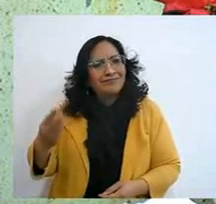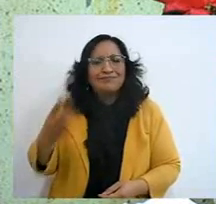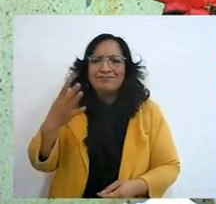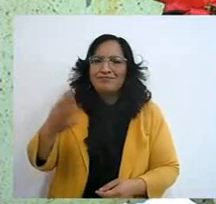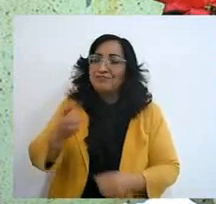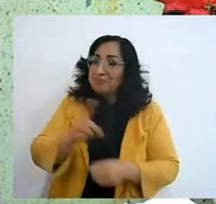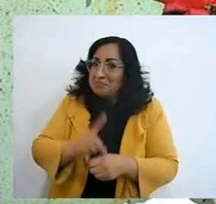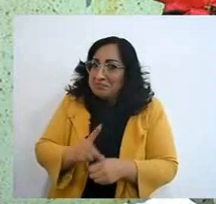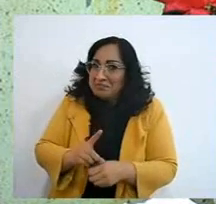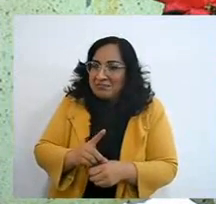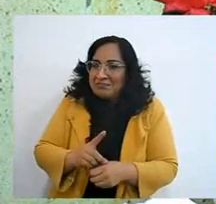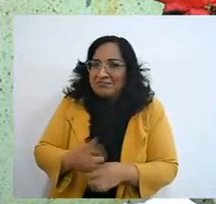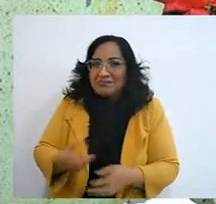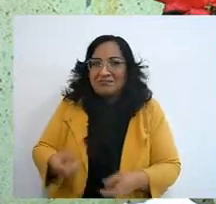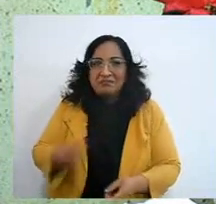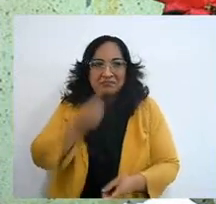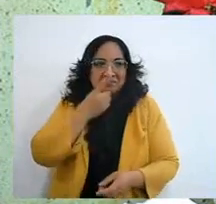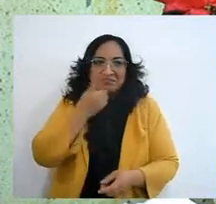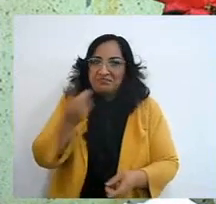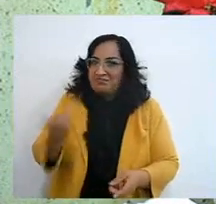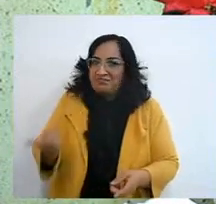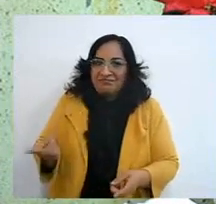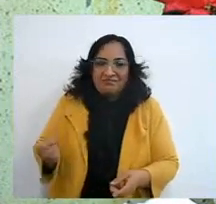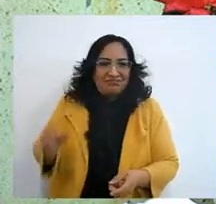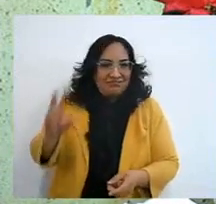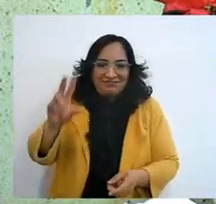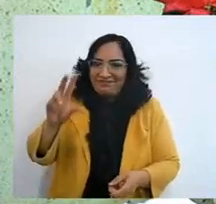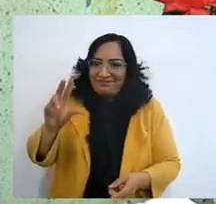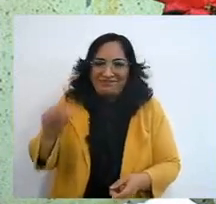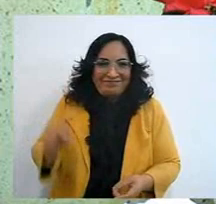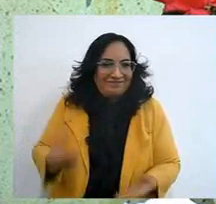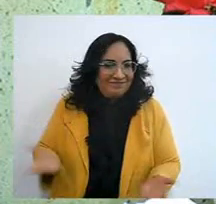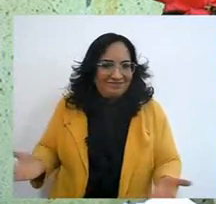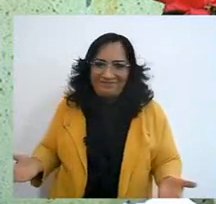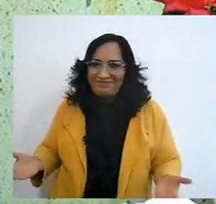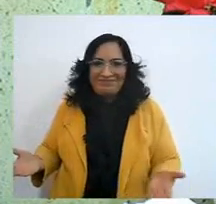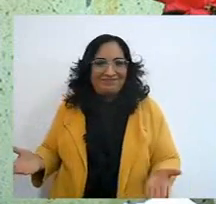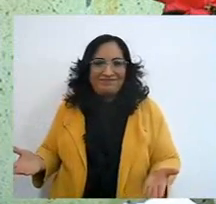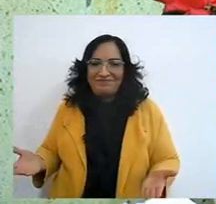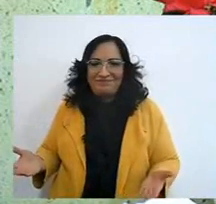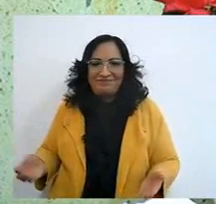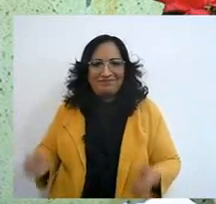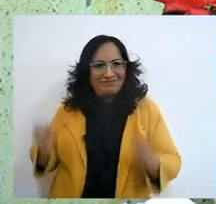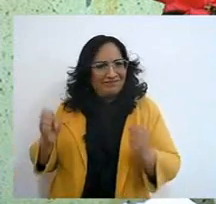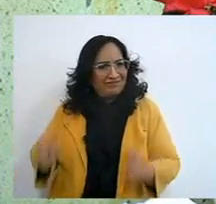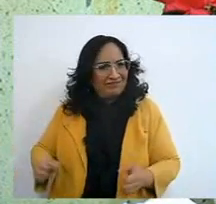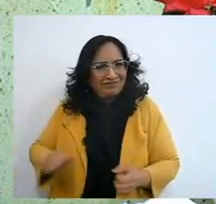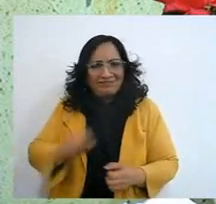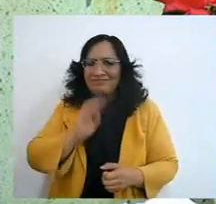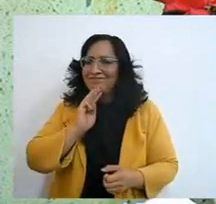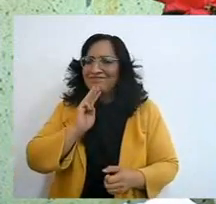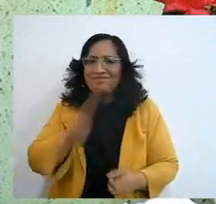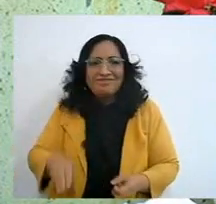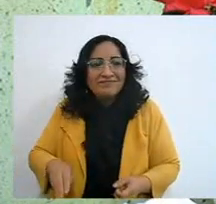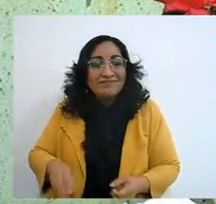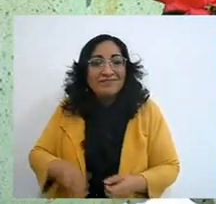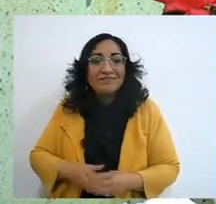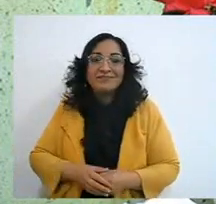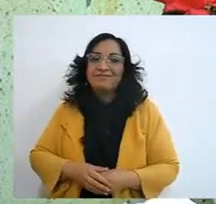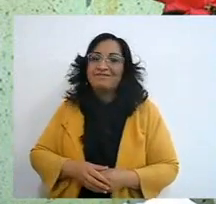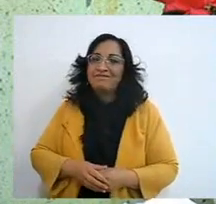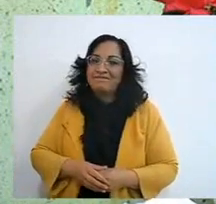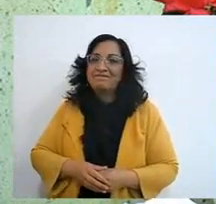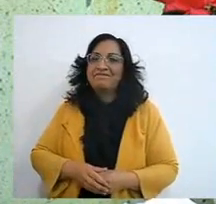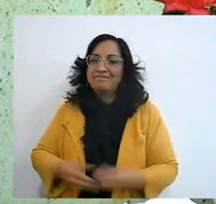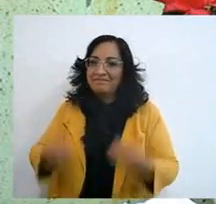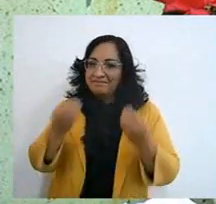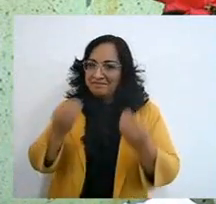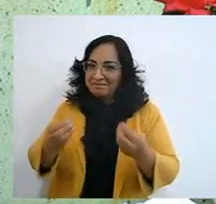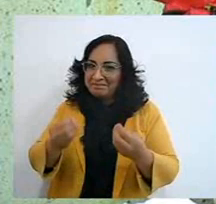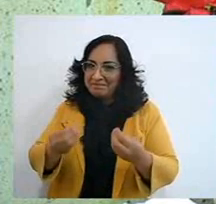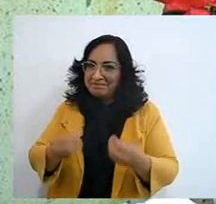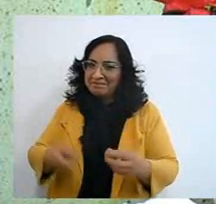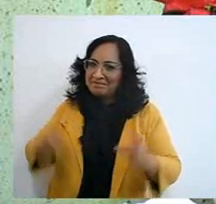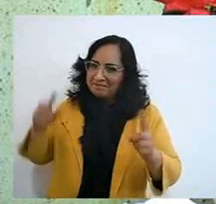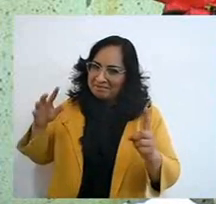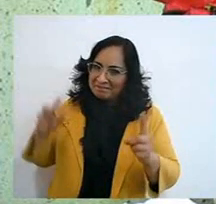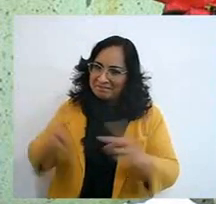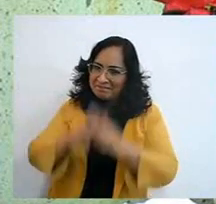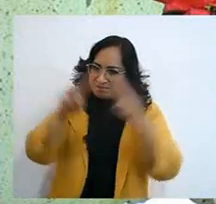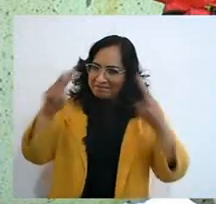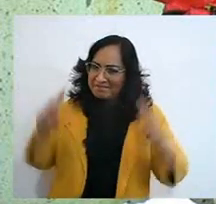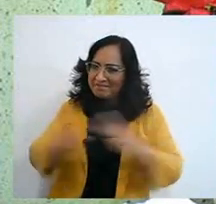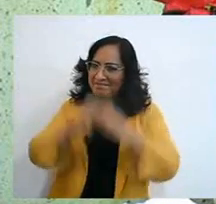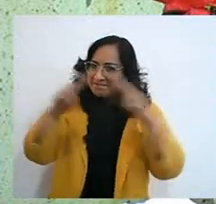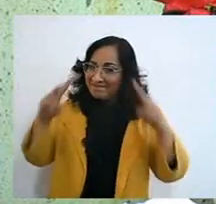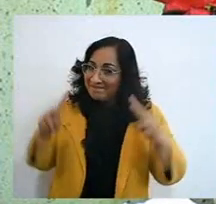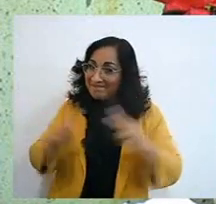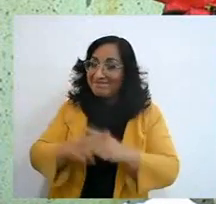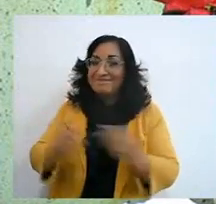and I said no, no, no, no, they will already know, oh my God, they will already know the mess that my wife says and I got angry with my father-in-law, because